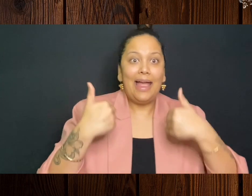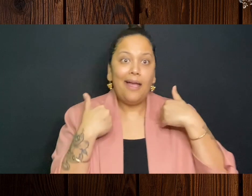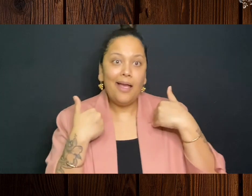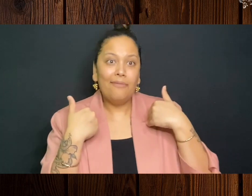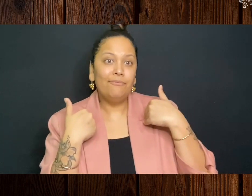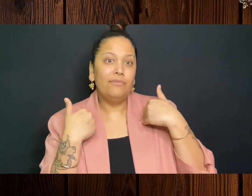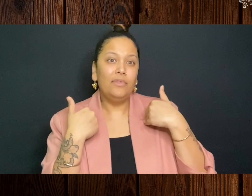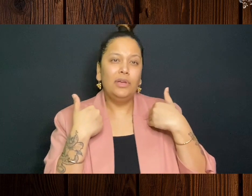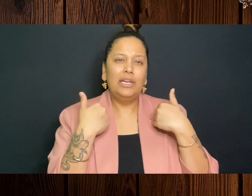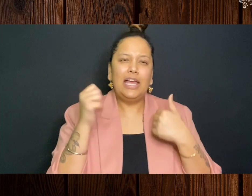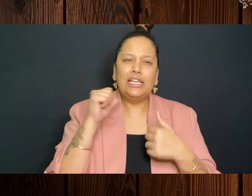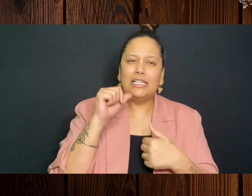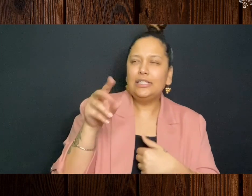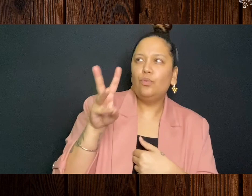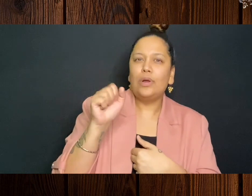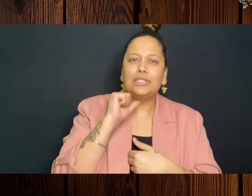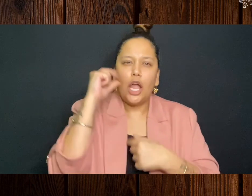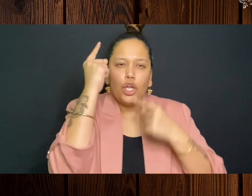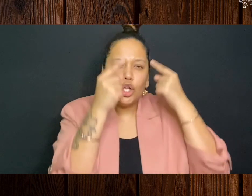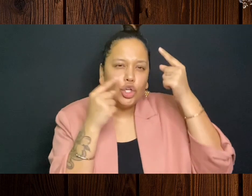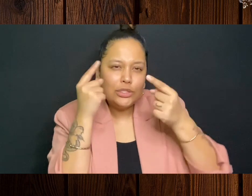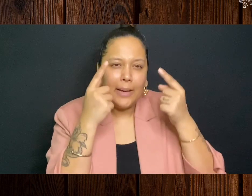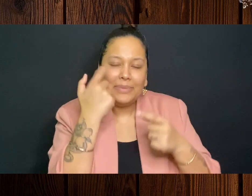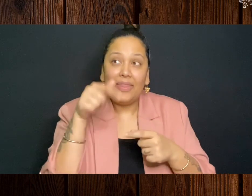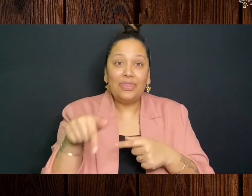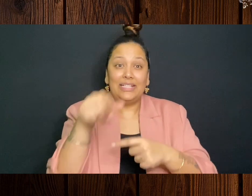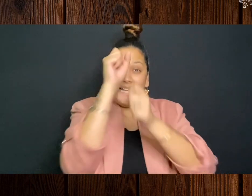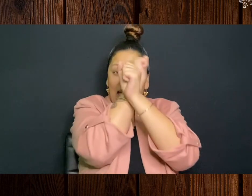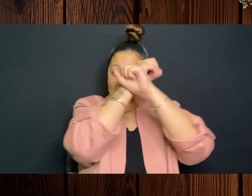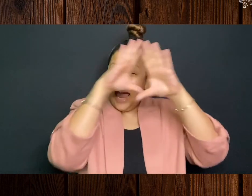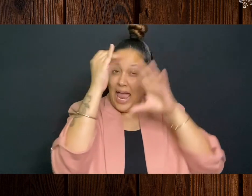that he wasn't considered because there's this idea